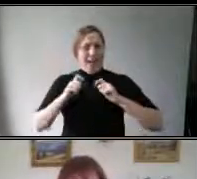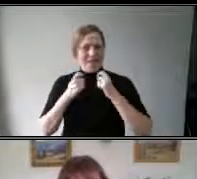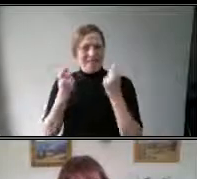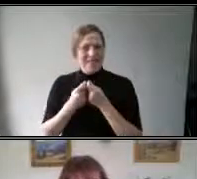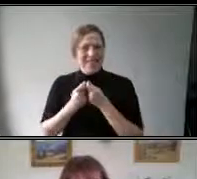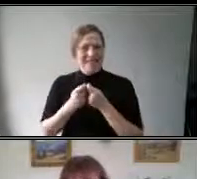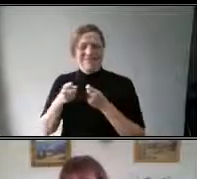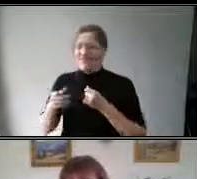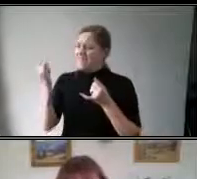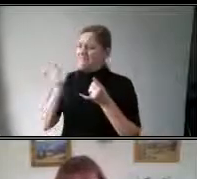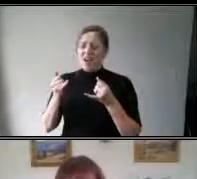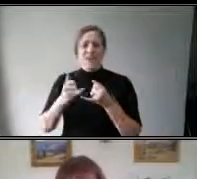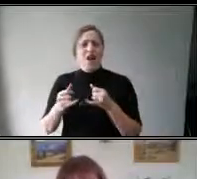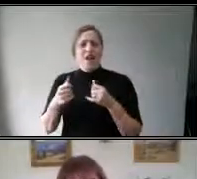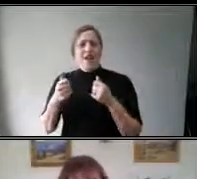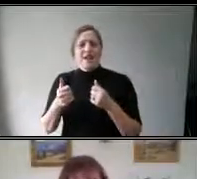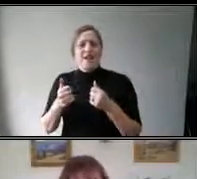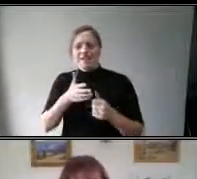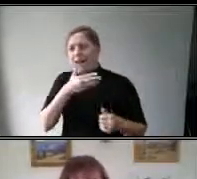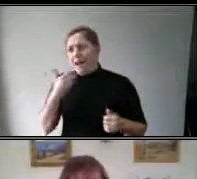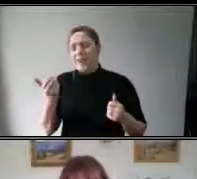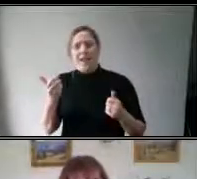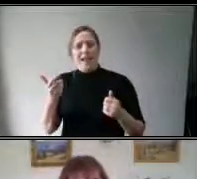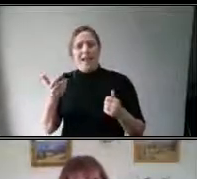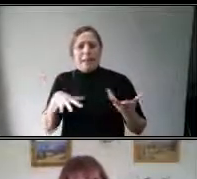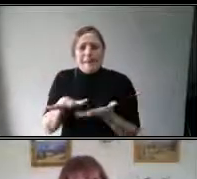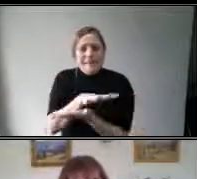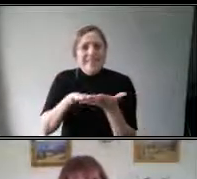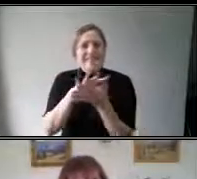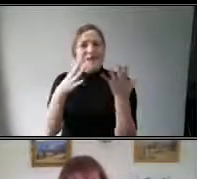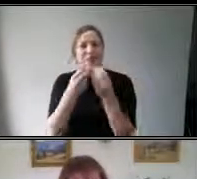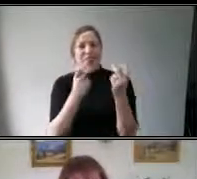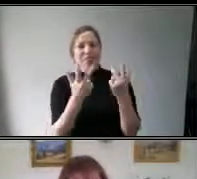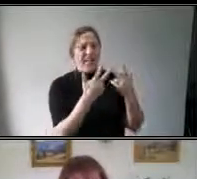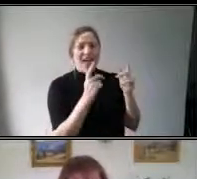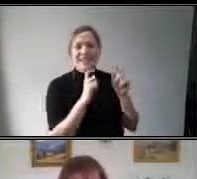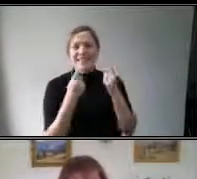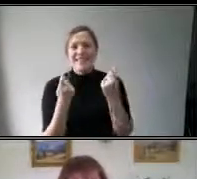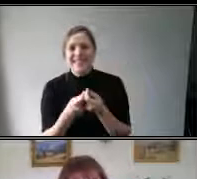beautifully with everybody across across the department and across the building so um yeah